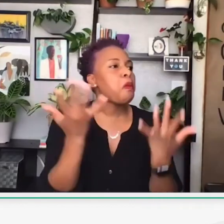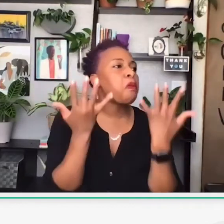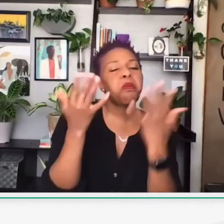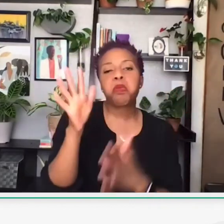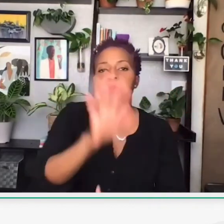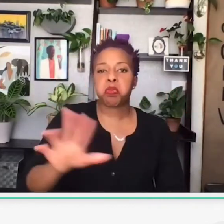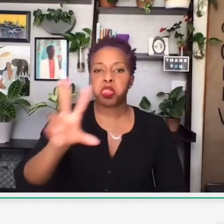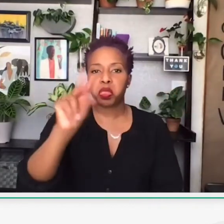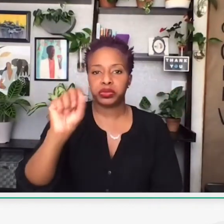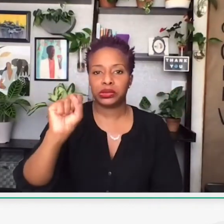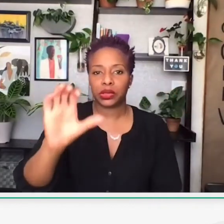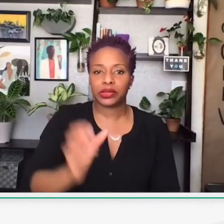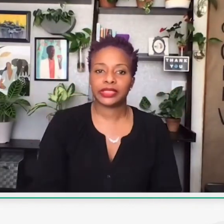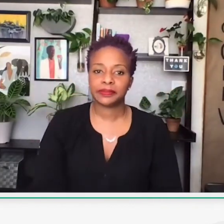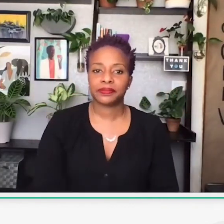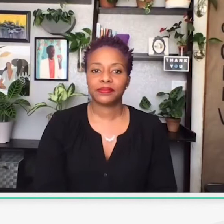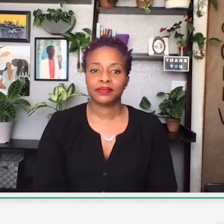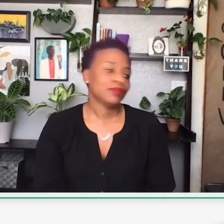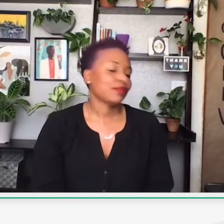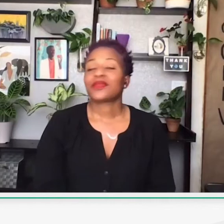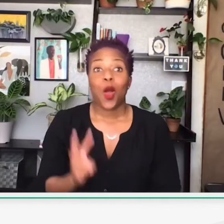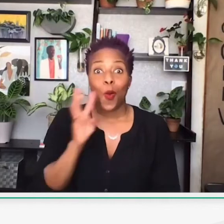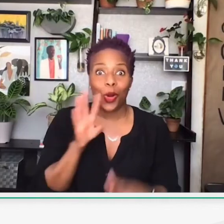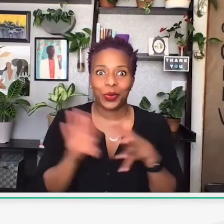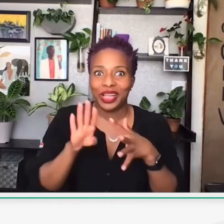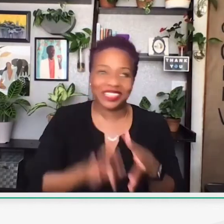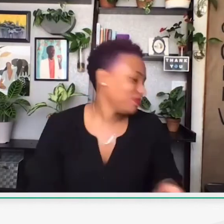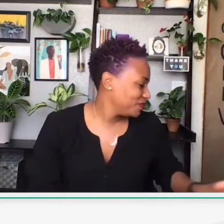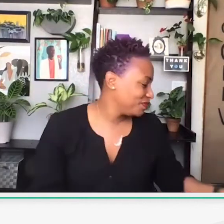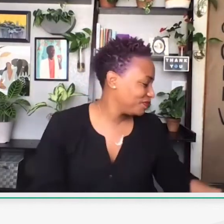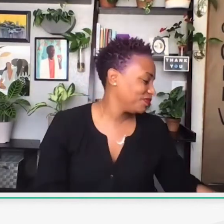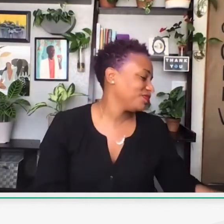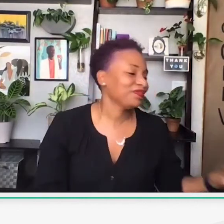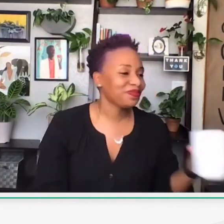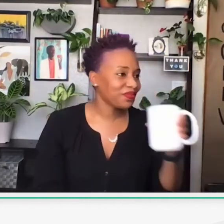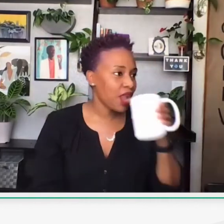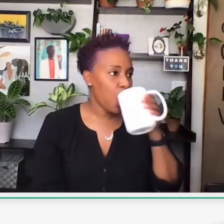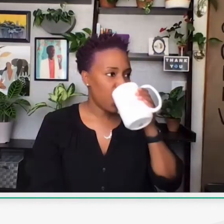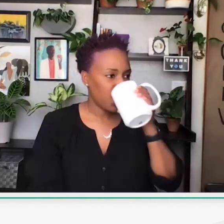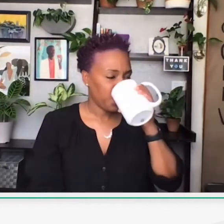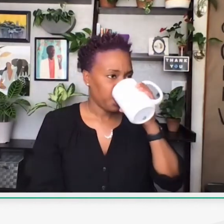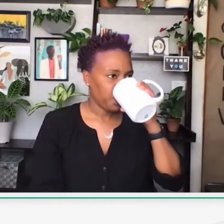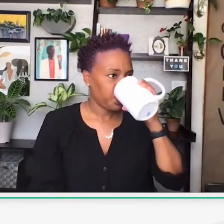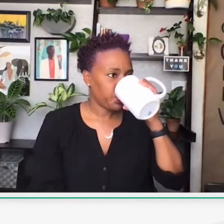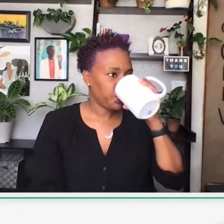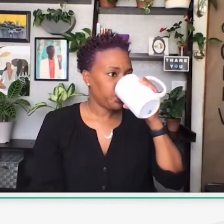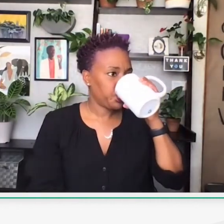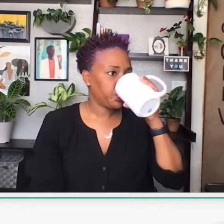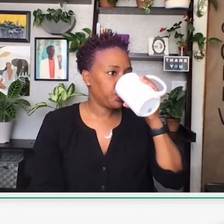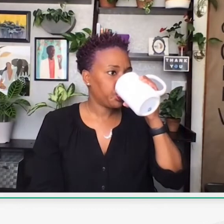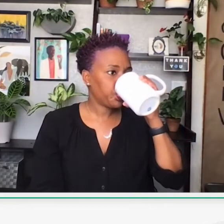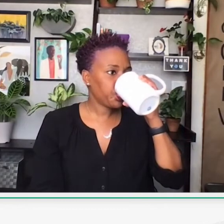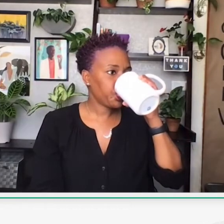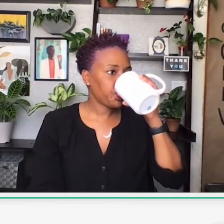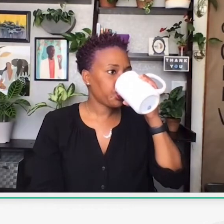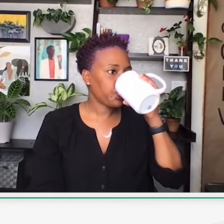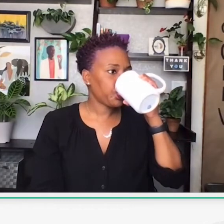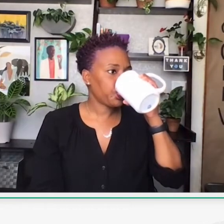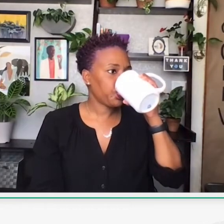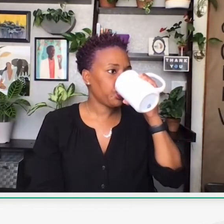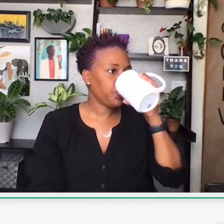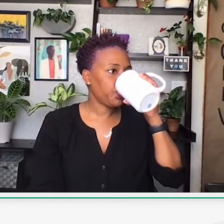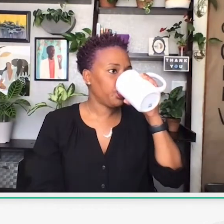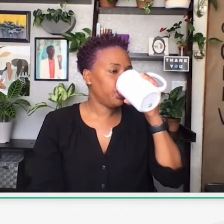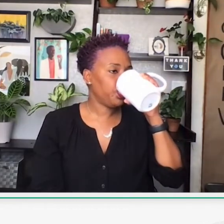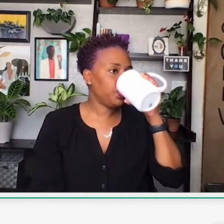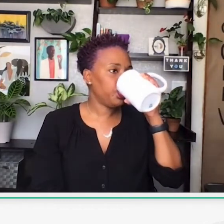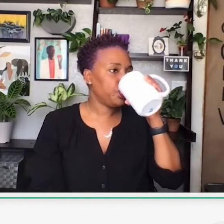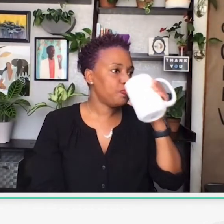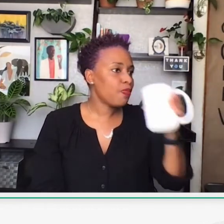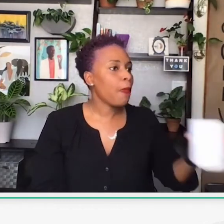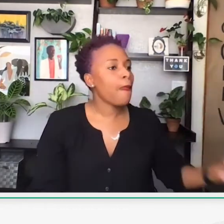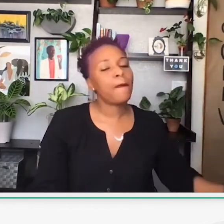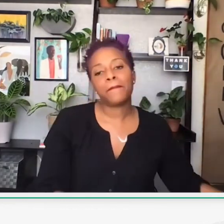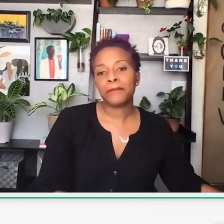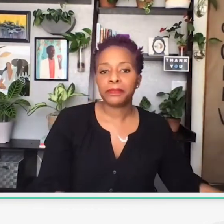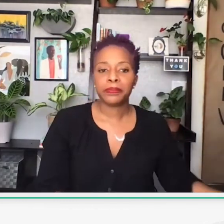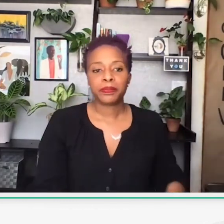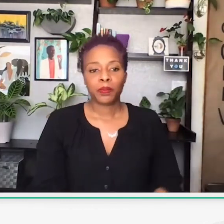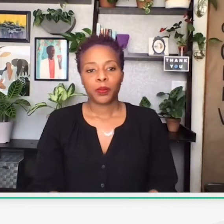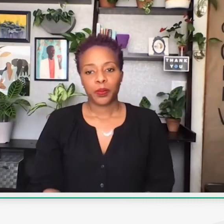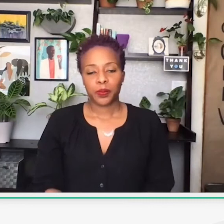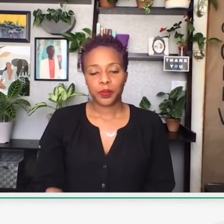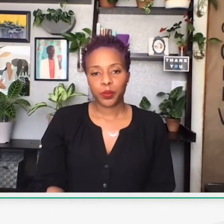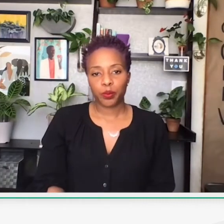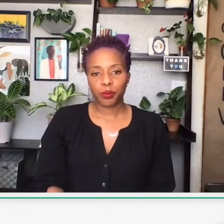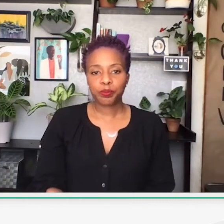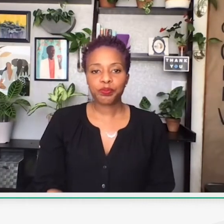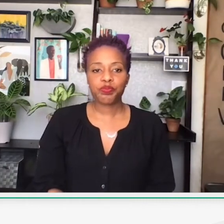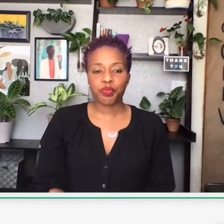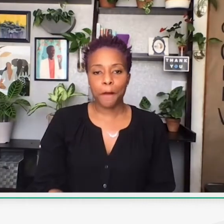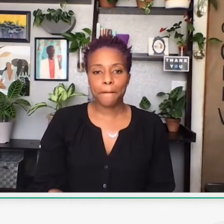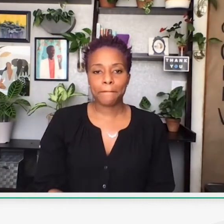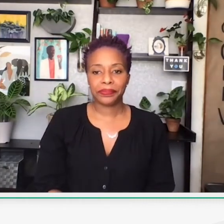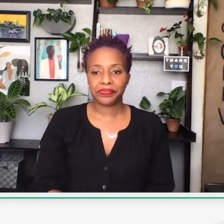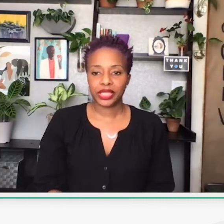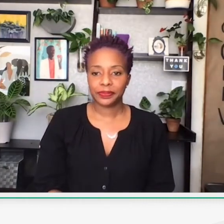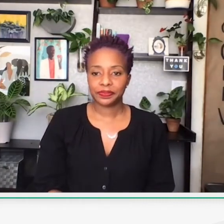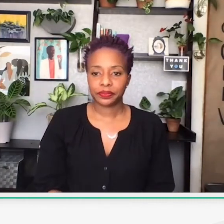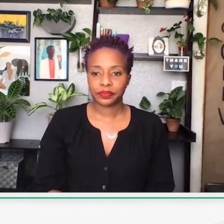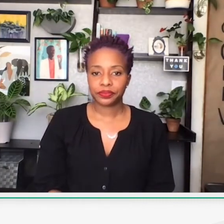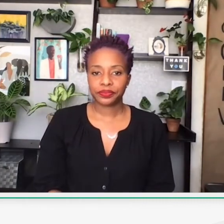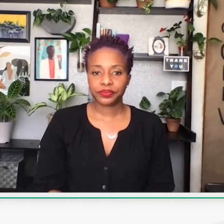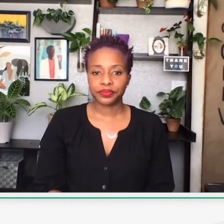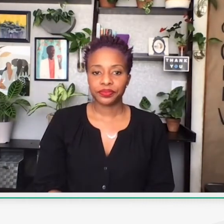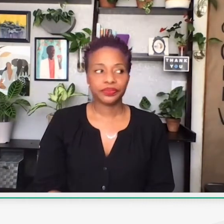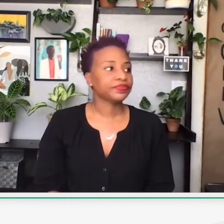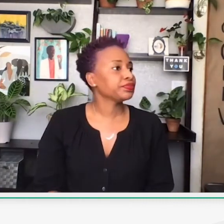you're not sure or it's not intentional. I'll wait about 30 seconds for your responses.